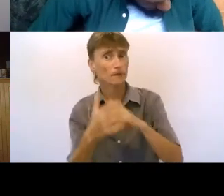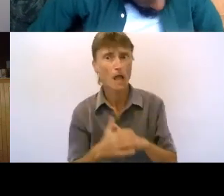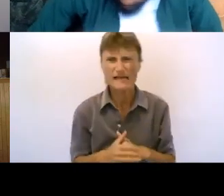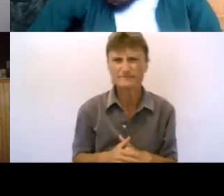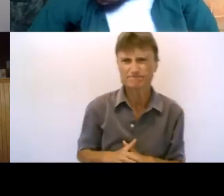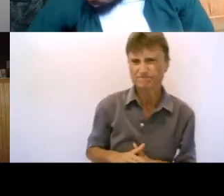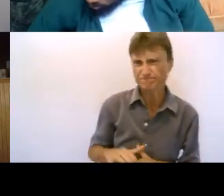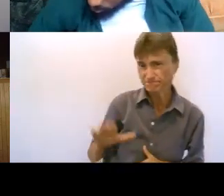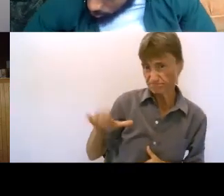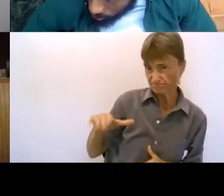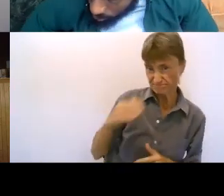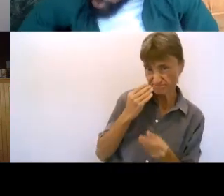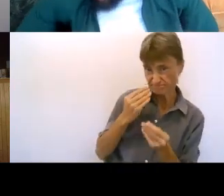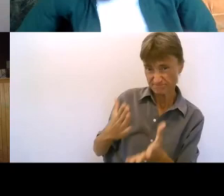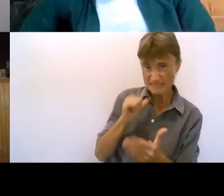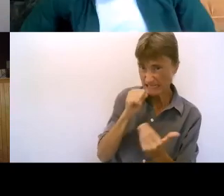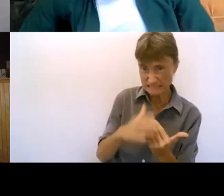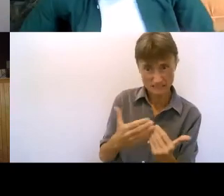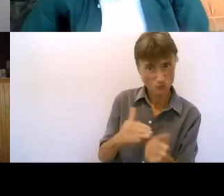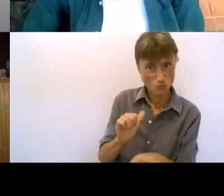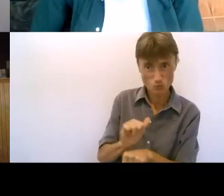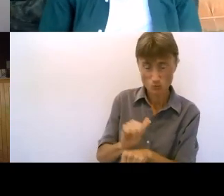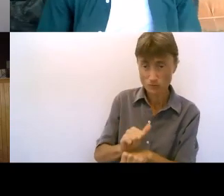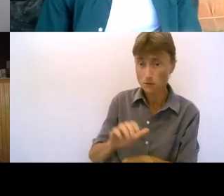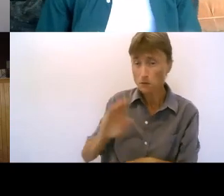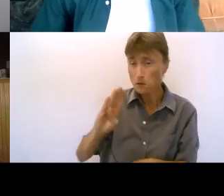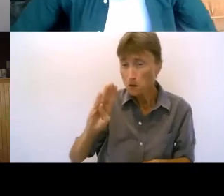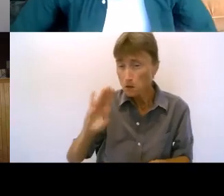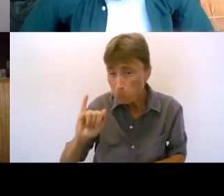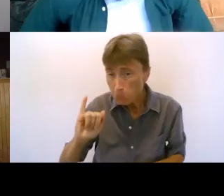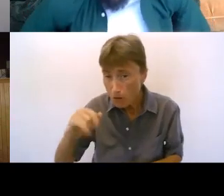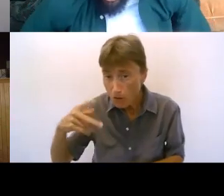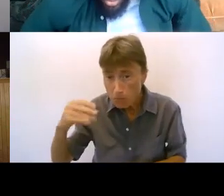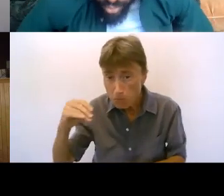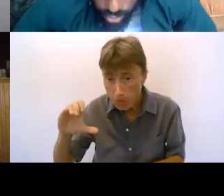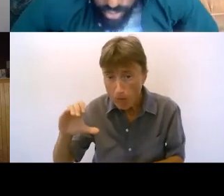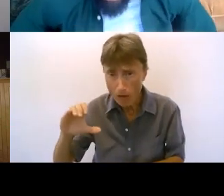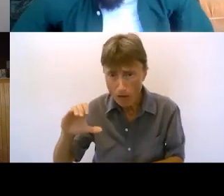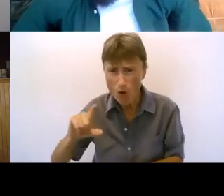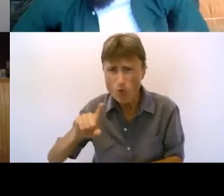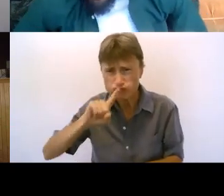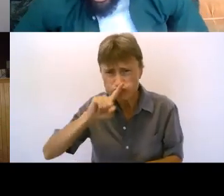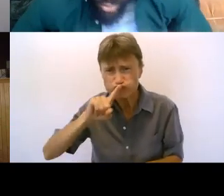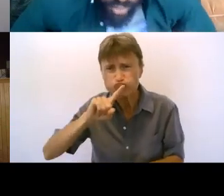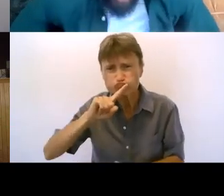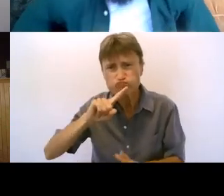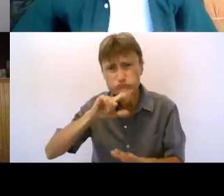people, for white people, but it is harder for us to be able to move and shift anything